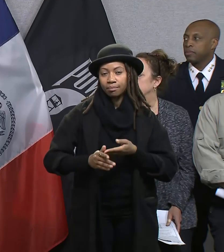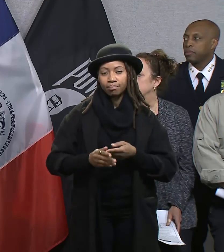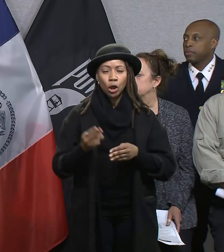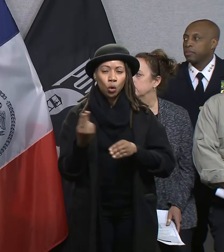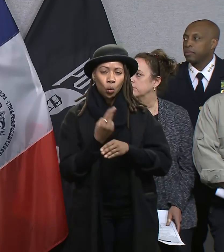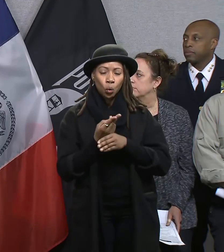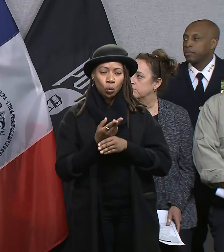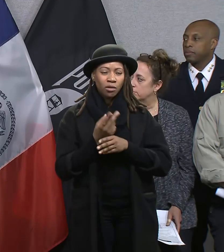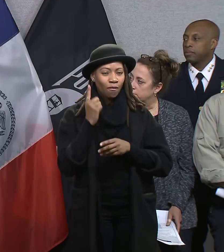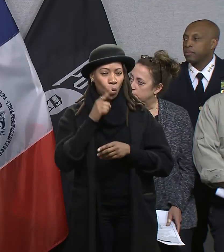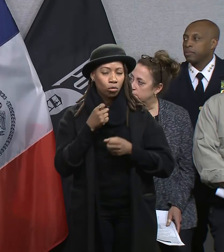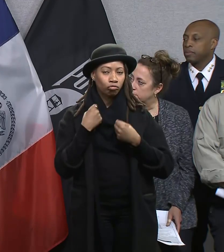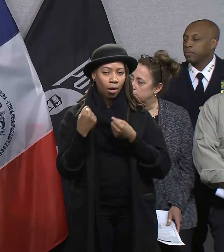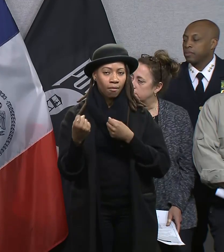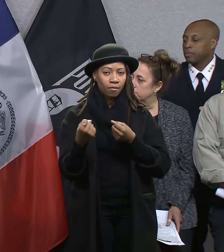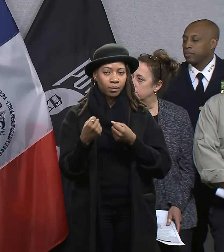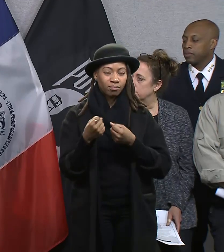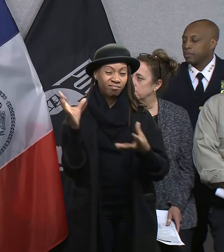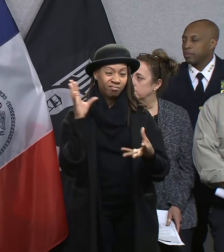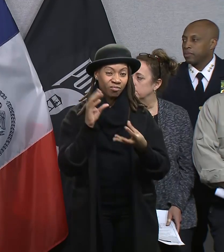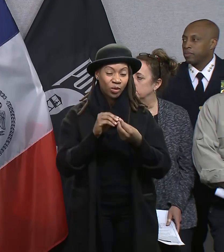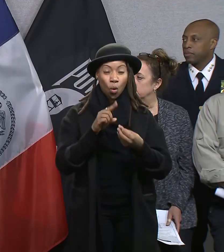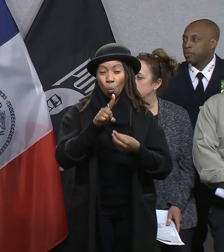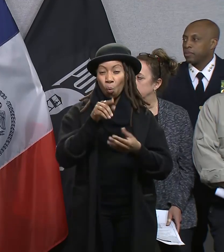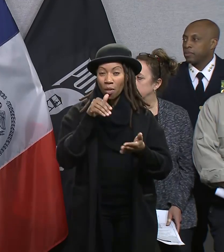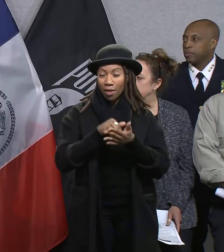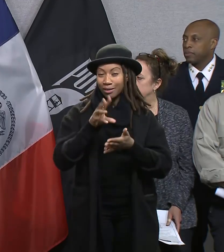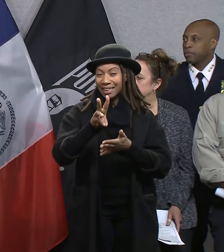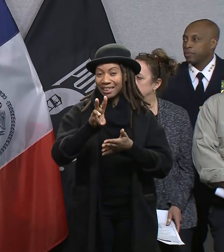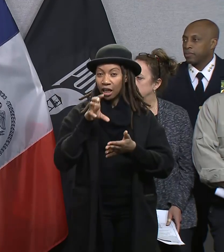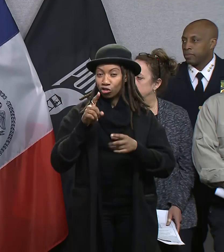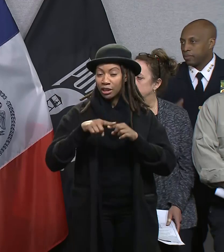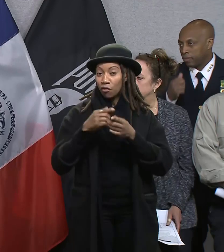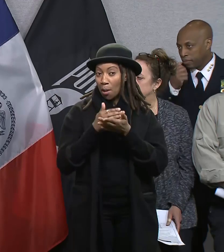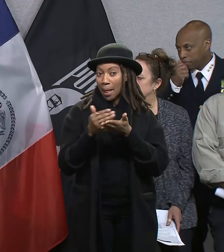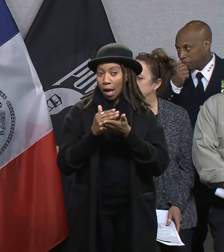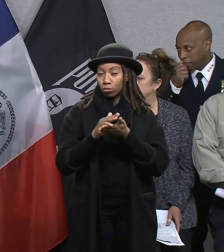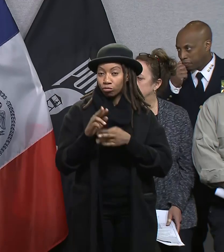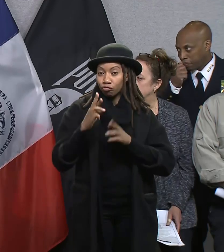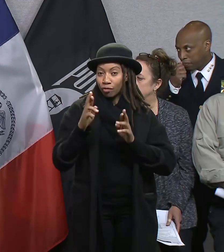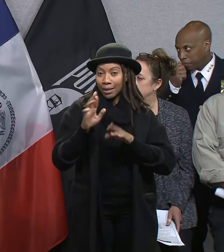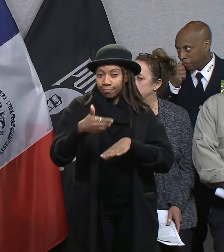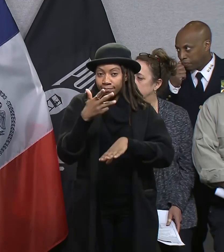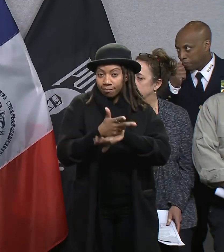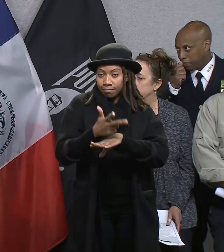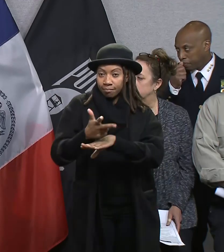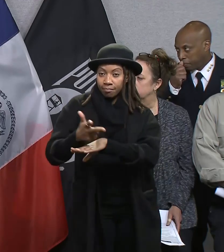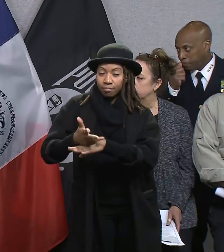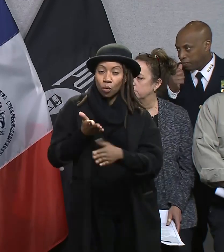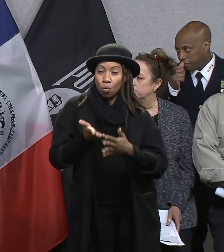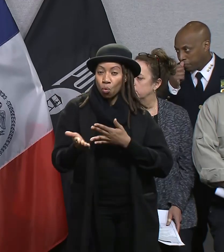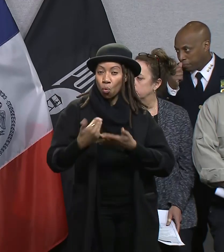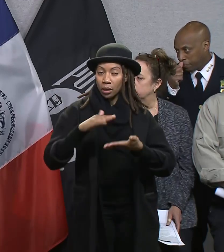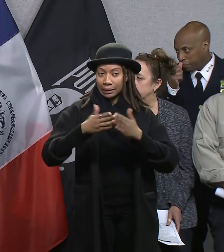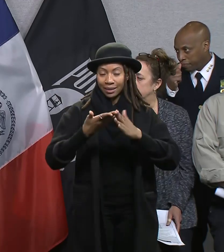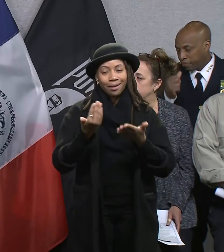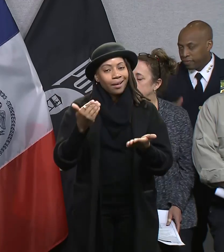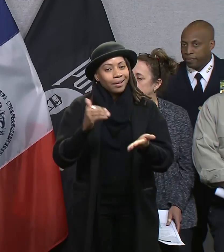SPREADERS DEPLOYED, AS CLEAR AS POSSIBLE AND AS USABLE AS POSSIBLE.